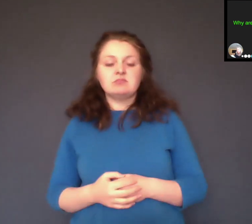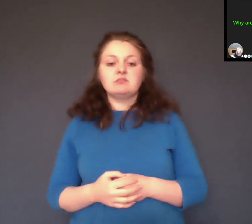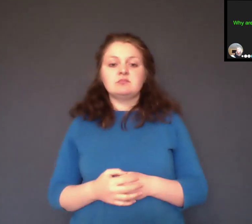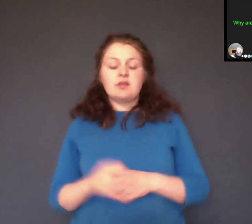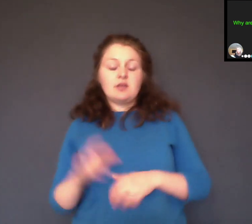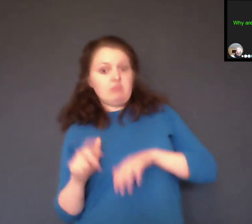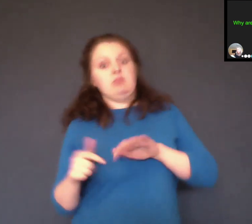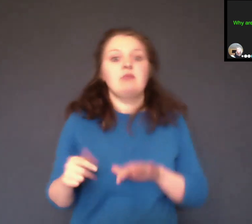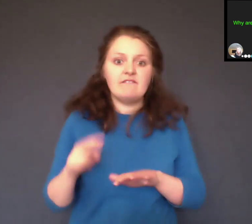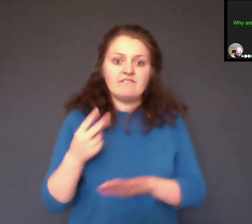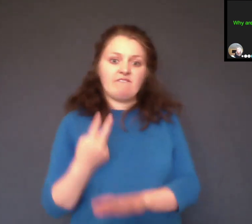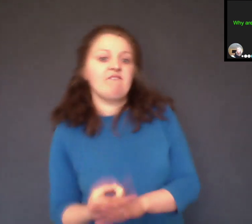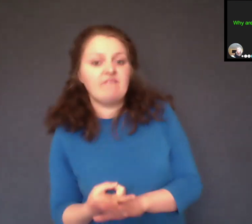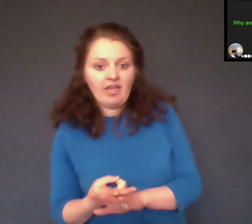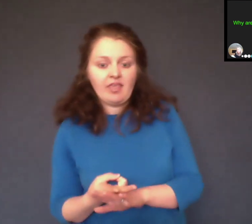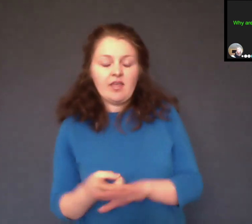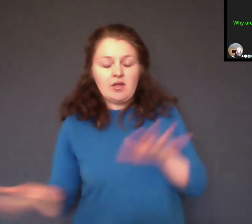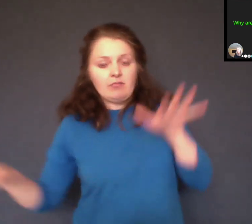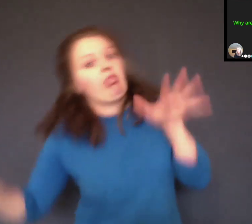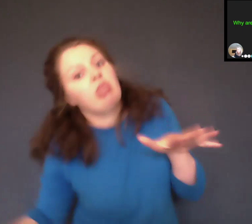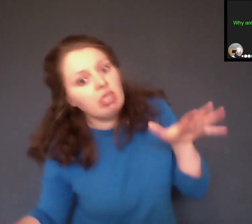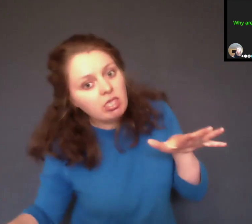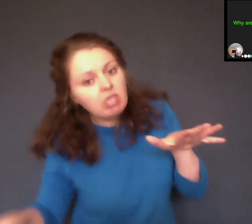he stumbled fell and ended up sprawled on the hard